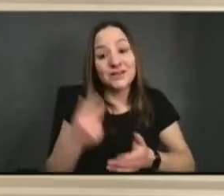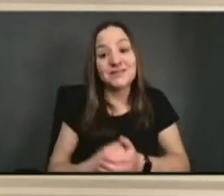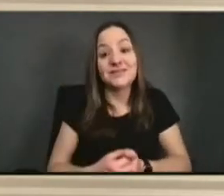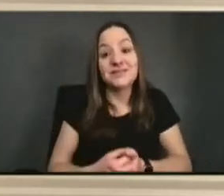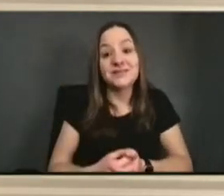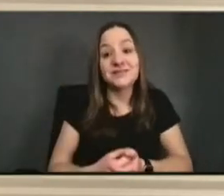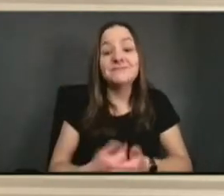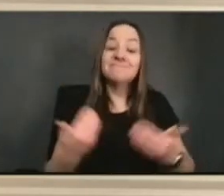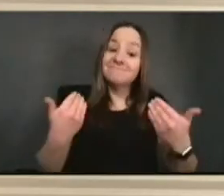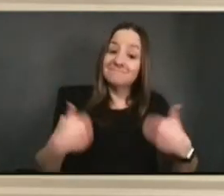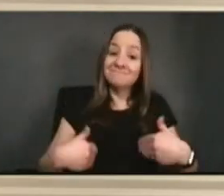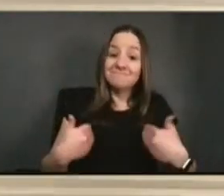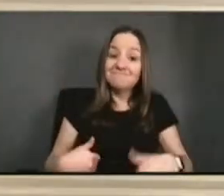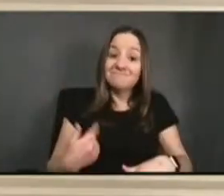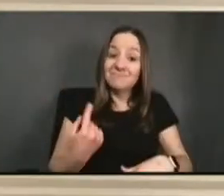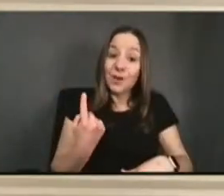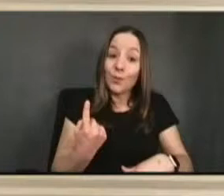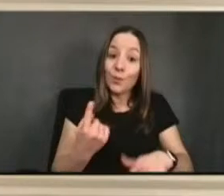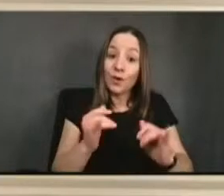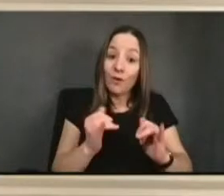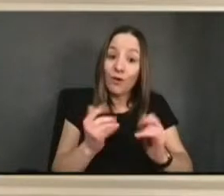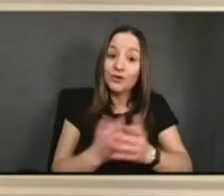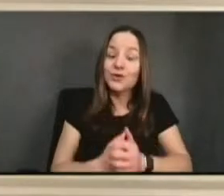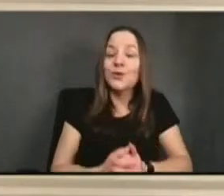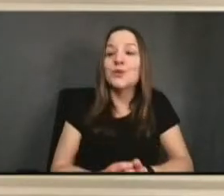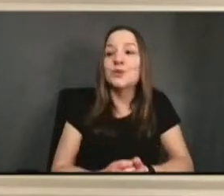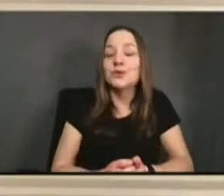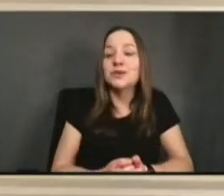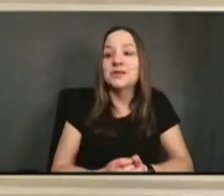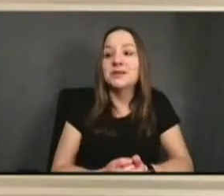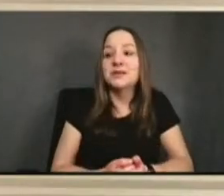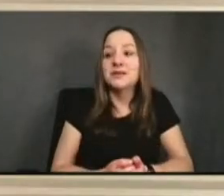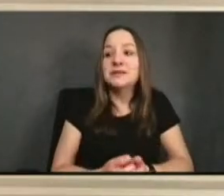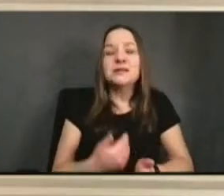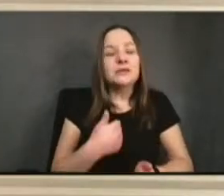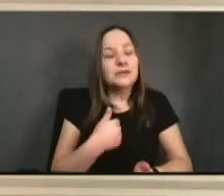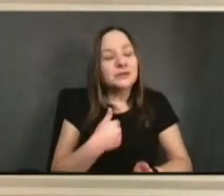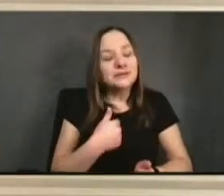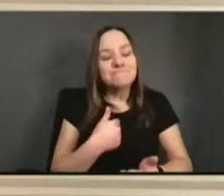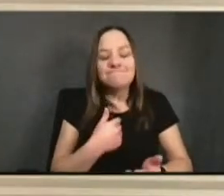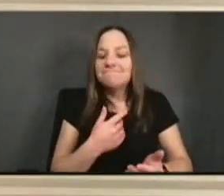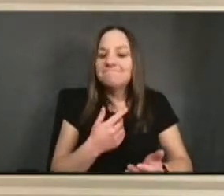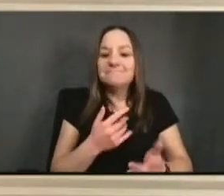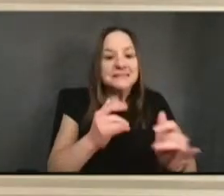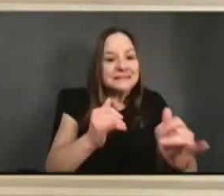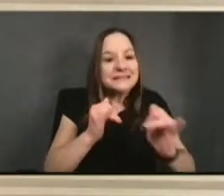want to appreciate all of the parents who I'm one of, uh, it's